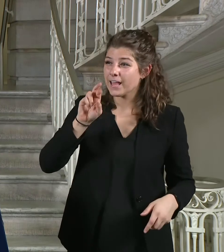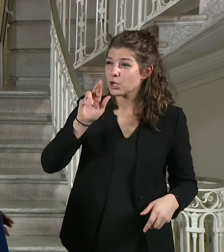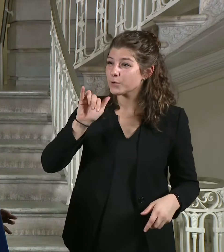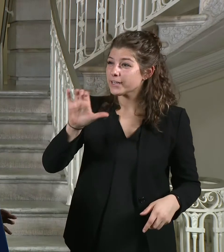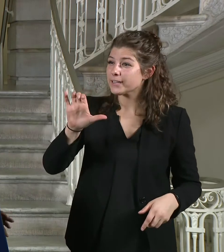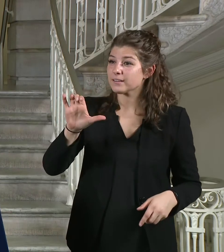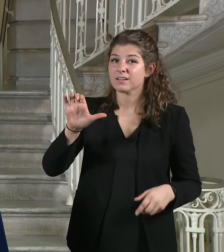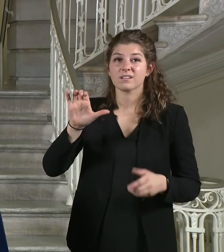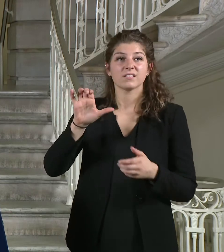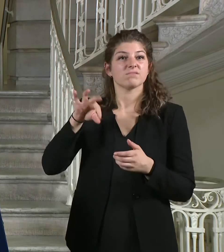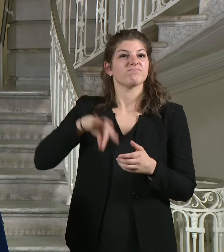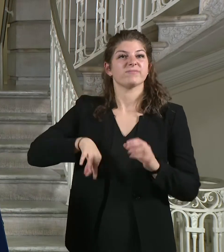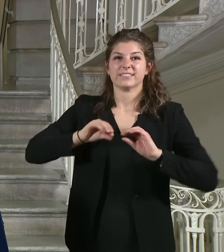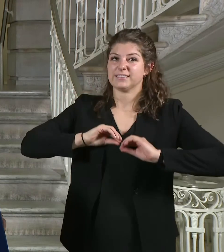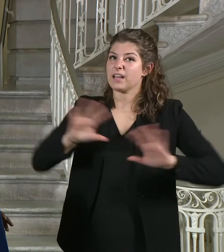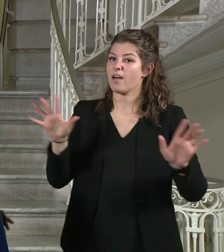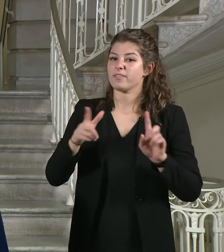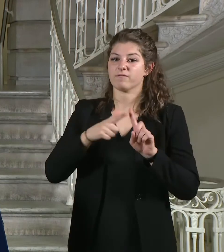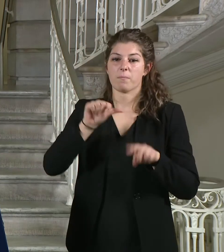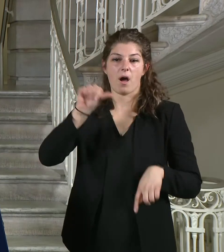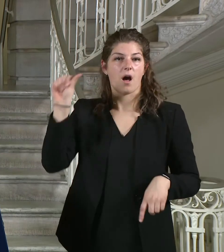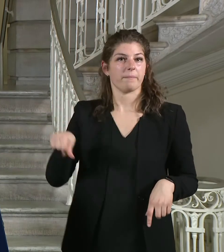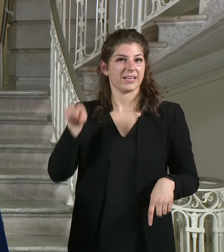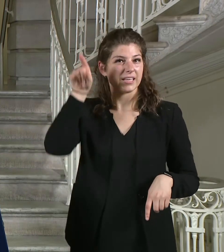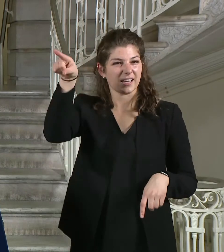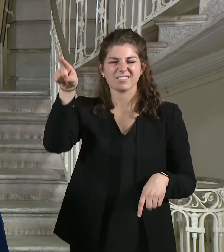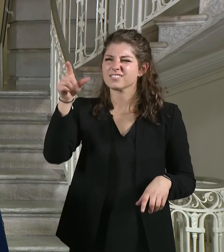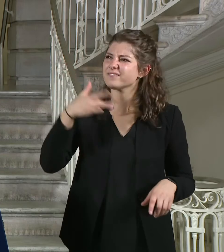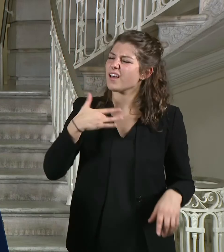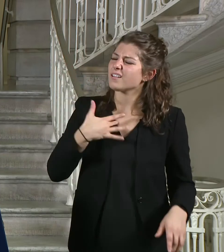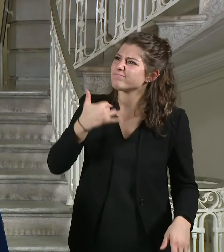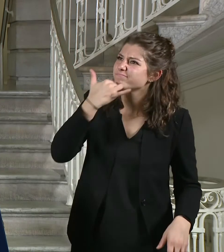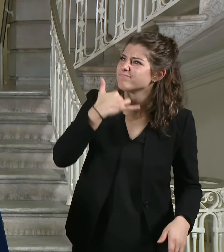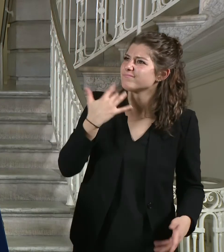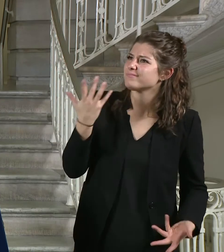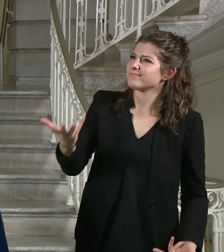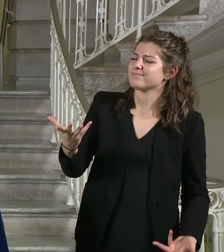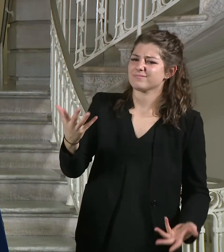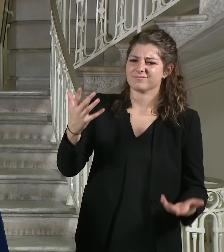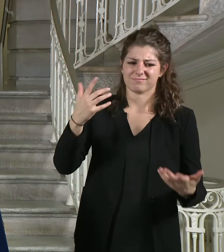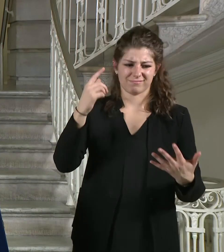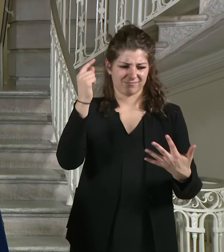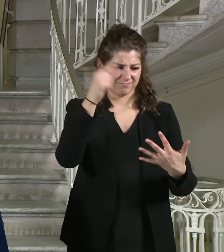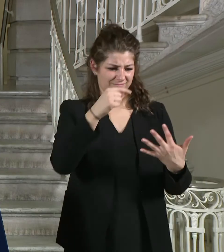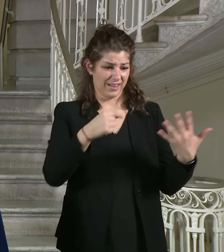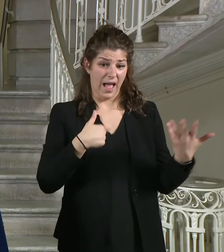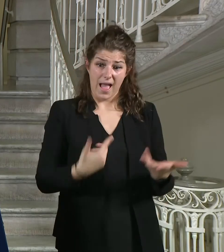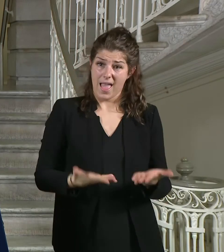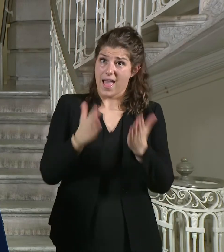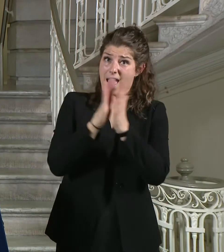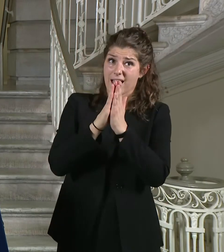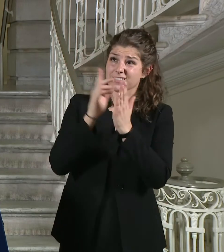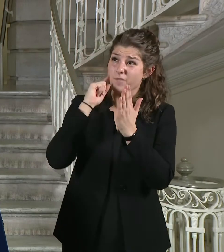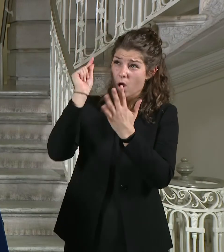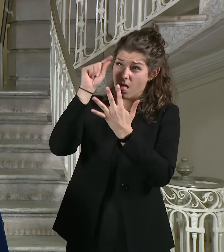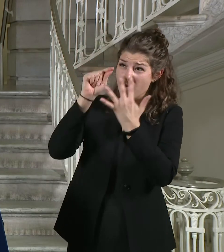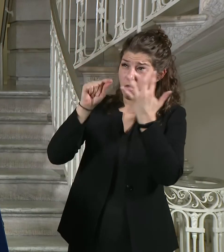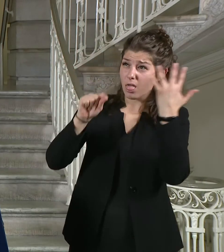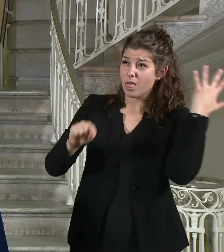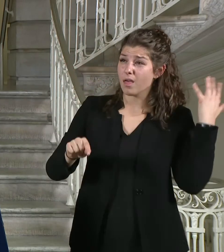DISSERVICE LAST YEAR THERE WAS AN ENERGY THAT